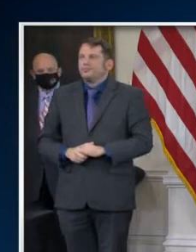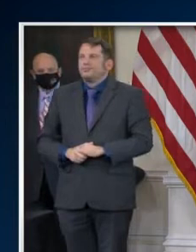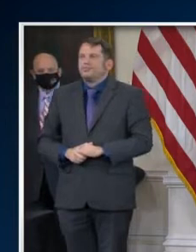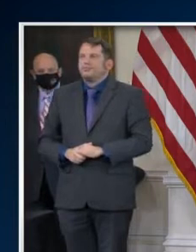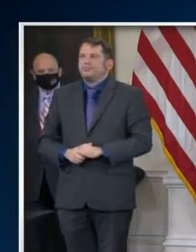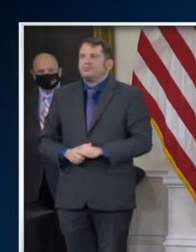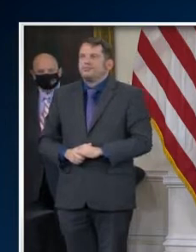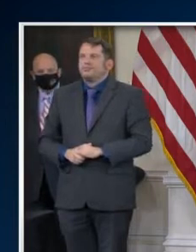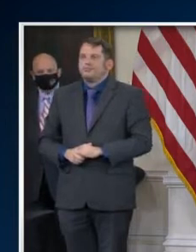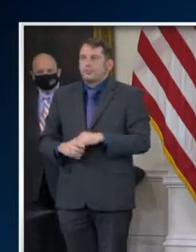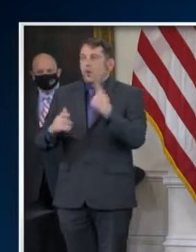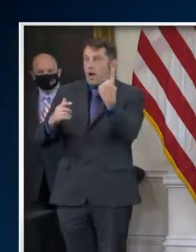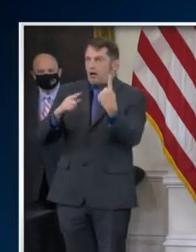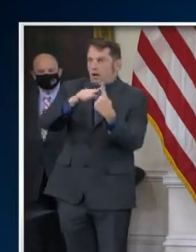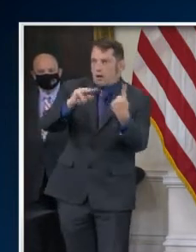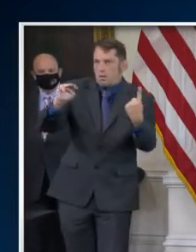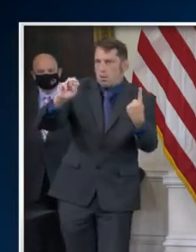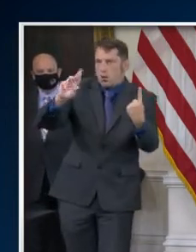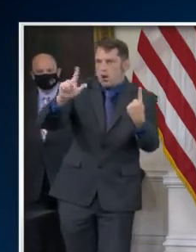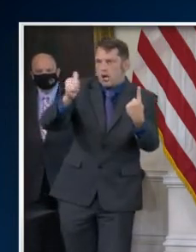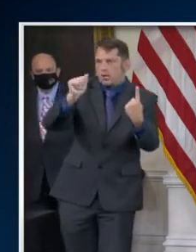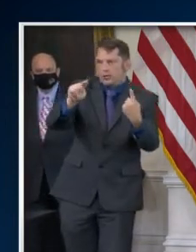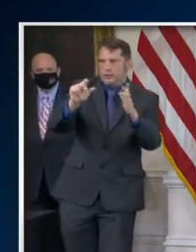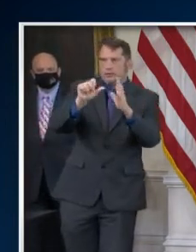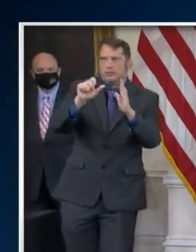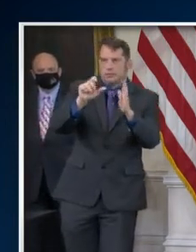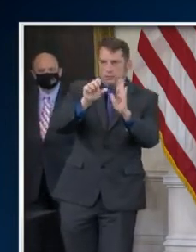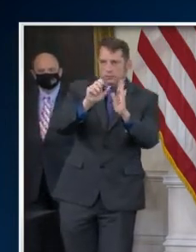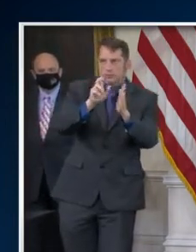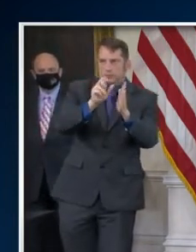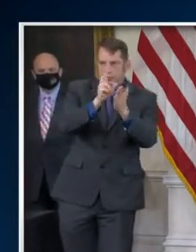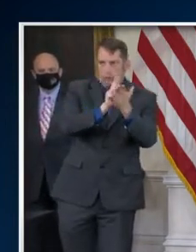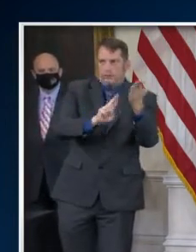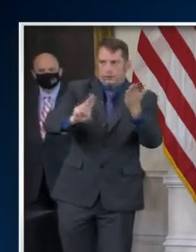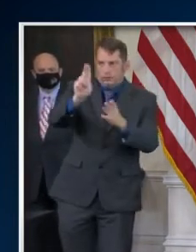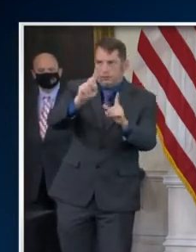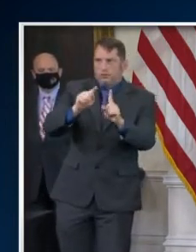MARYLAND WILL HOST A THREE DAY WALK UP CLINICS DURING APRIL 30